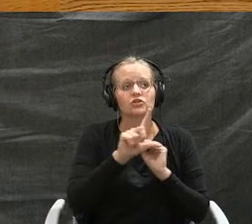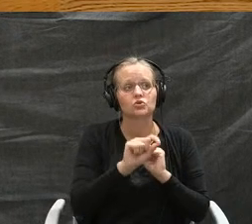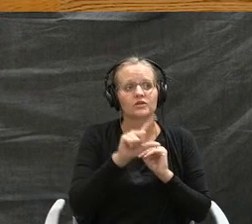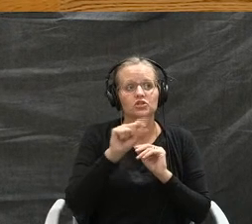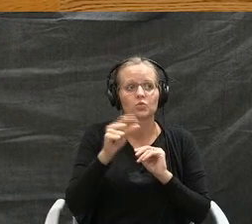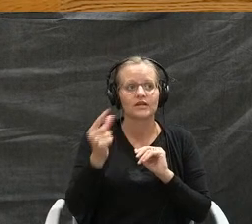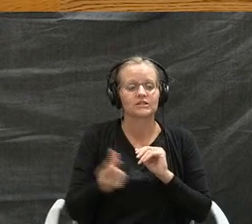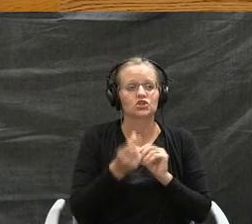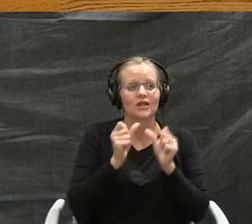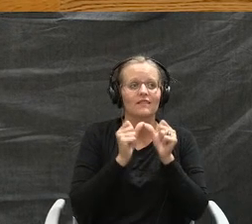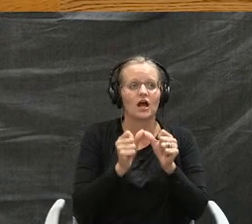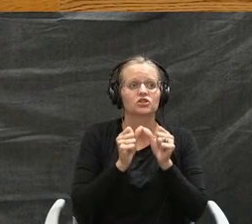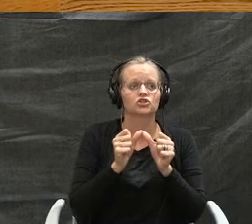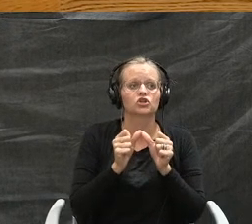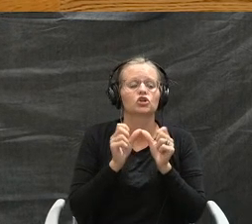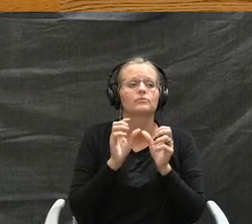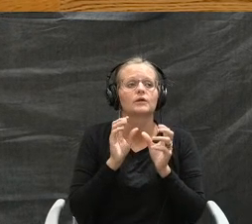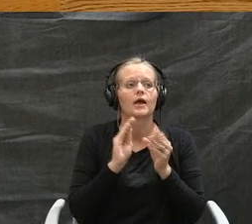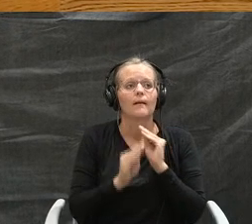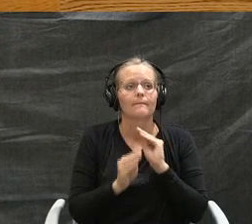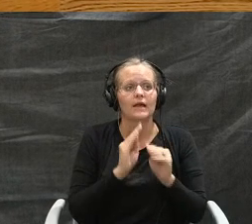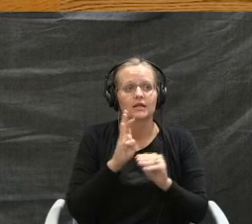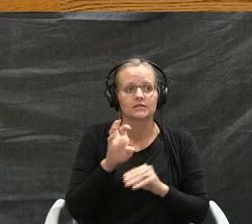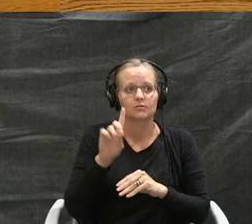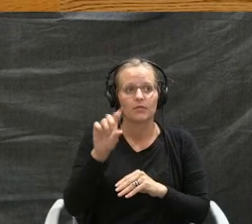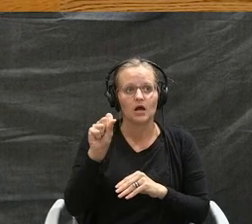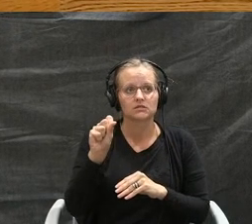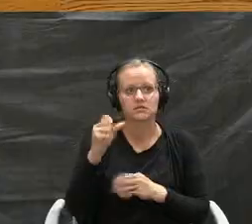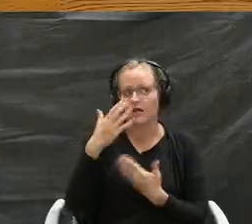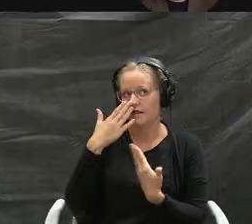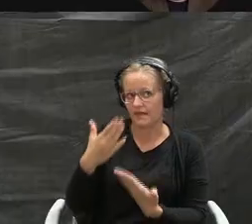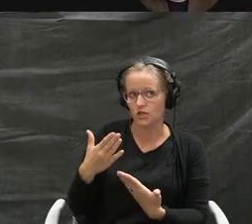maintenance bonds as presented. Thank you, mark. Is there a